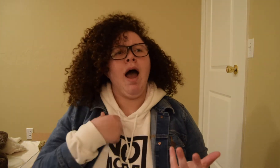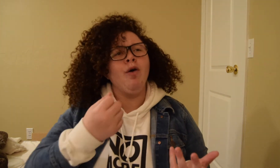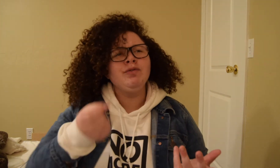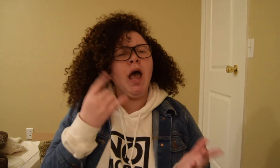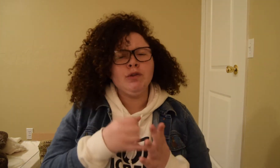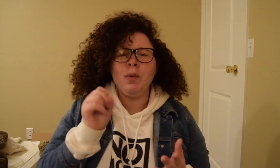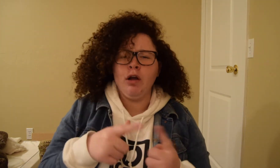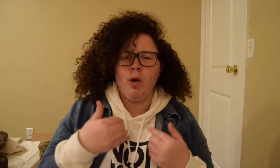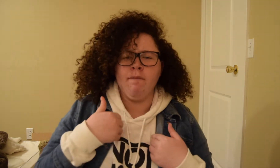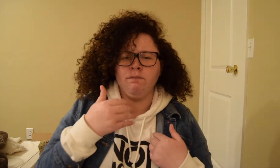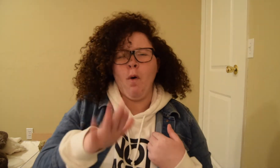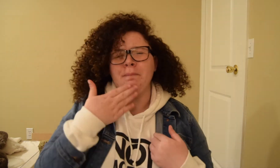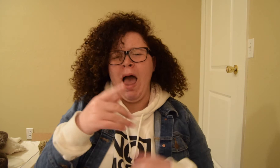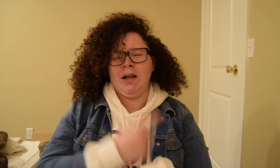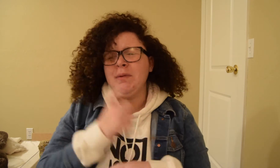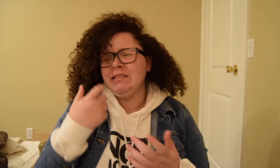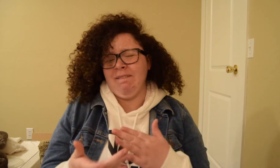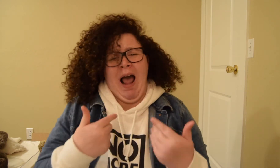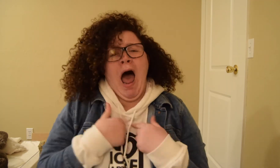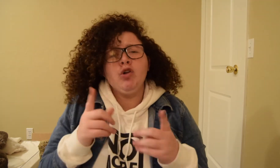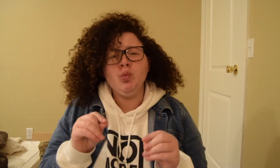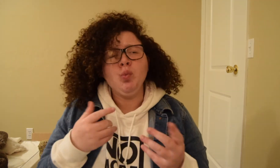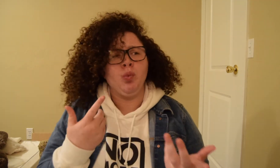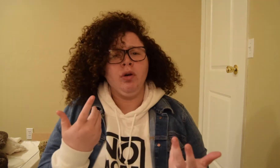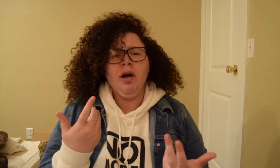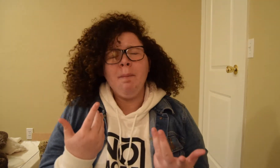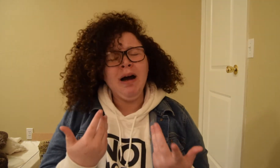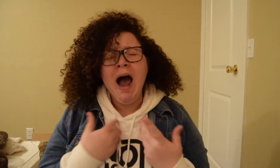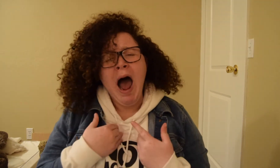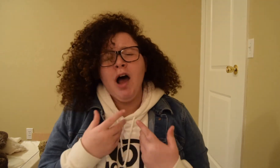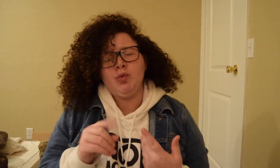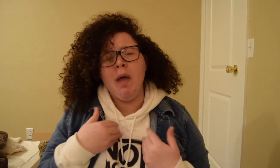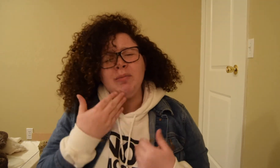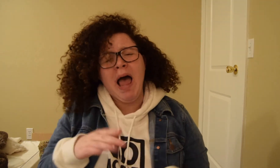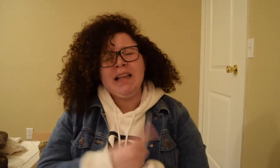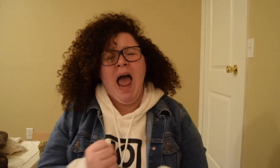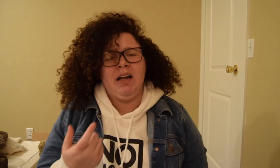I do understand it's okay to have your bad days because I even do get them too